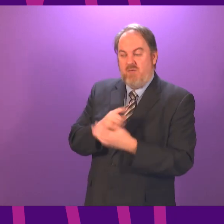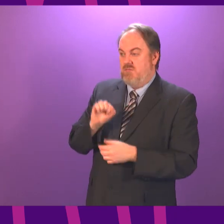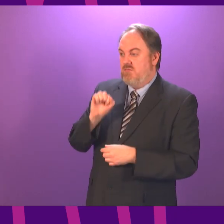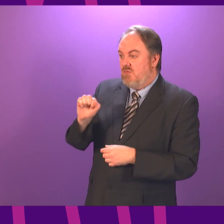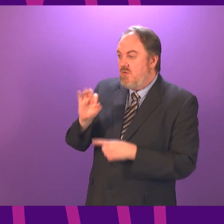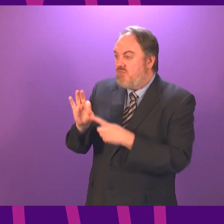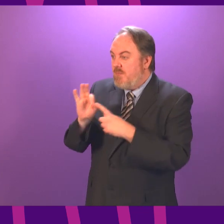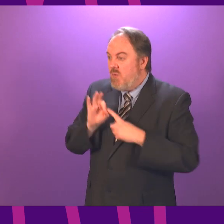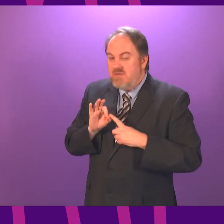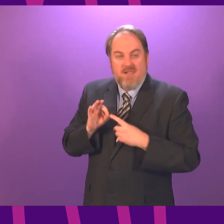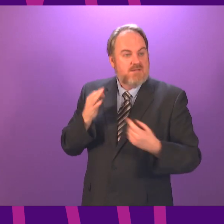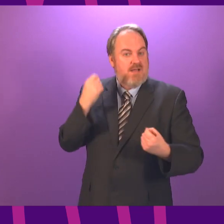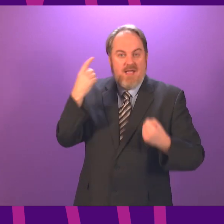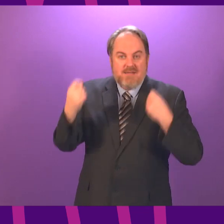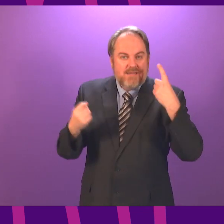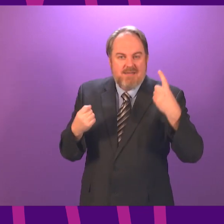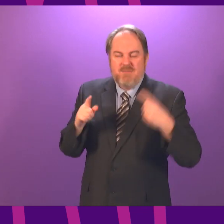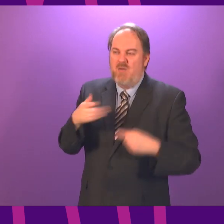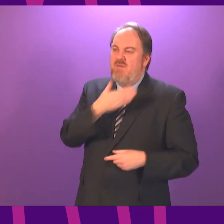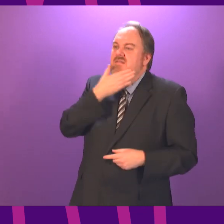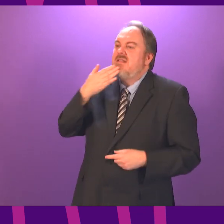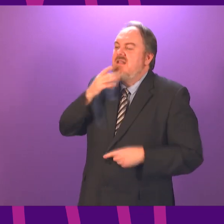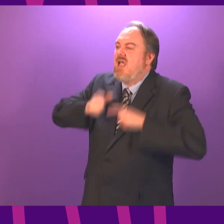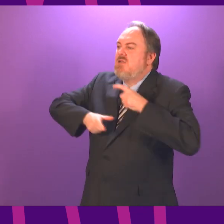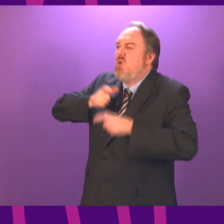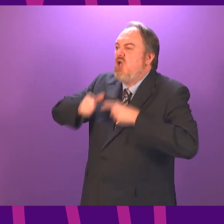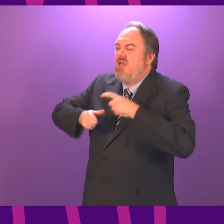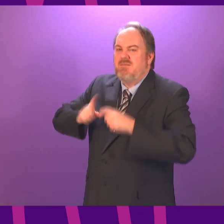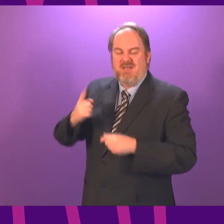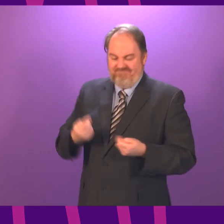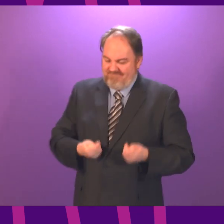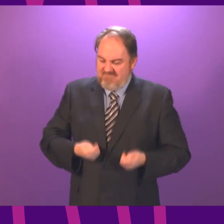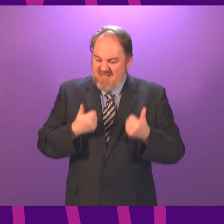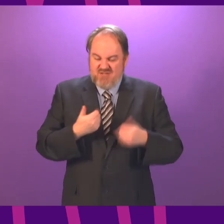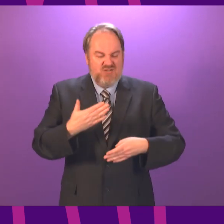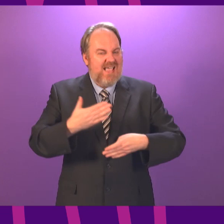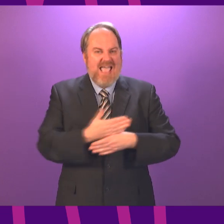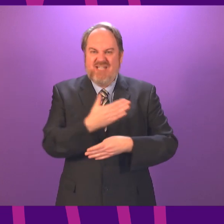wherever they come from. However, beyond warm words, very little action has followed. We